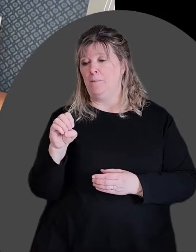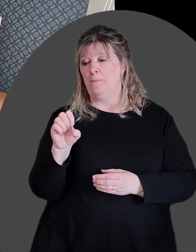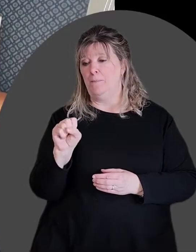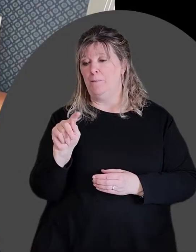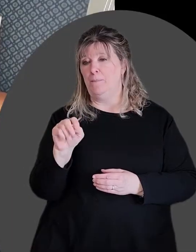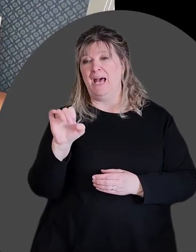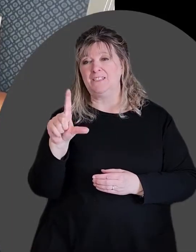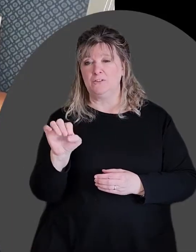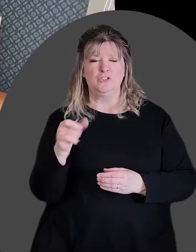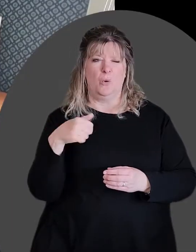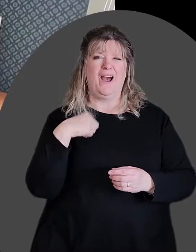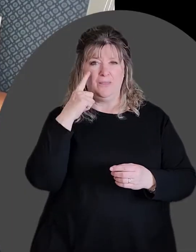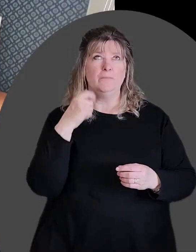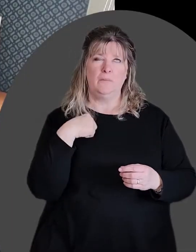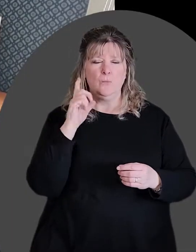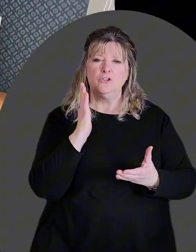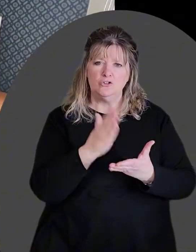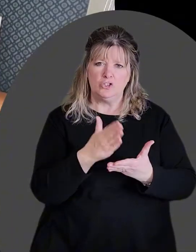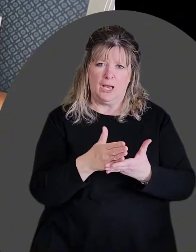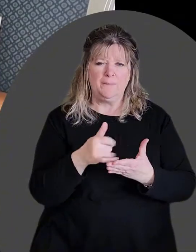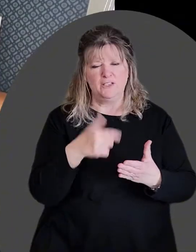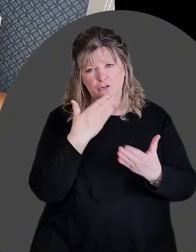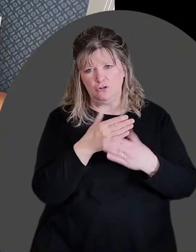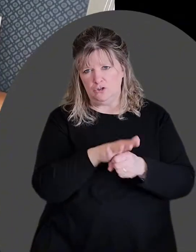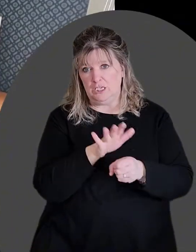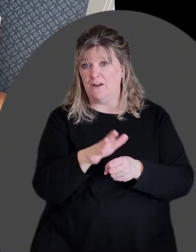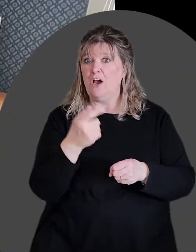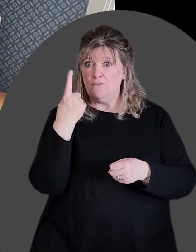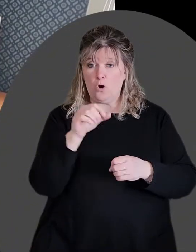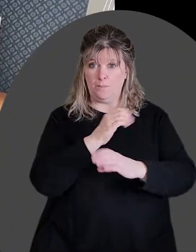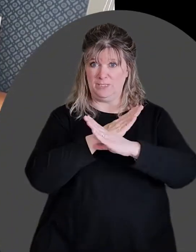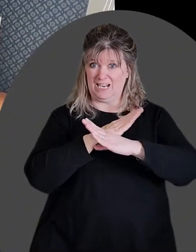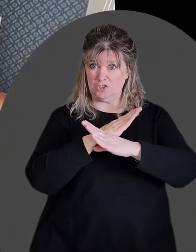and for protection rubber gloves